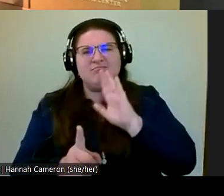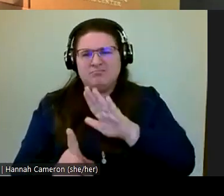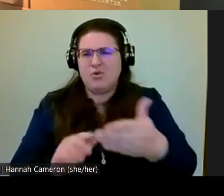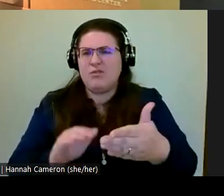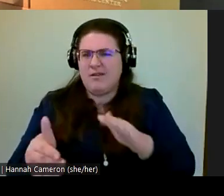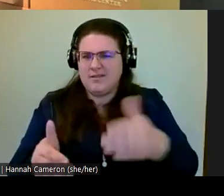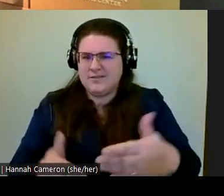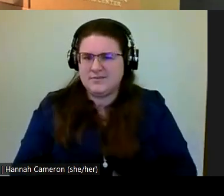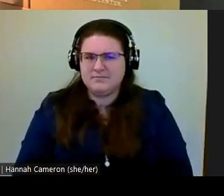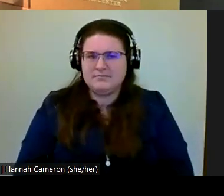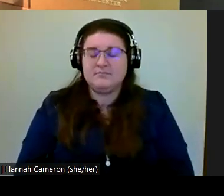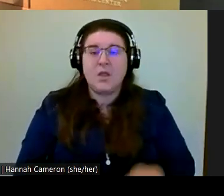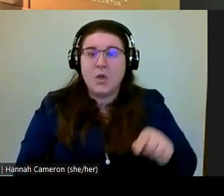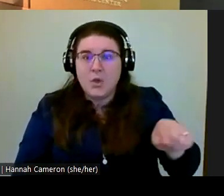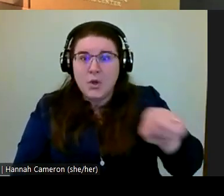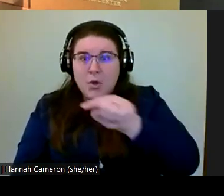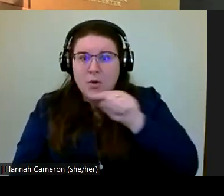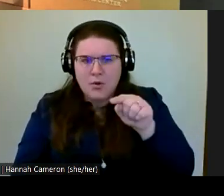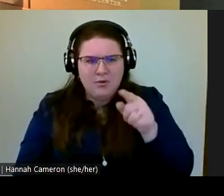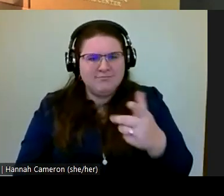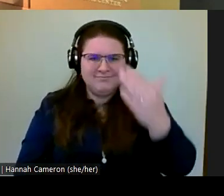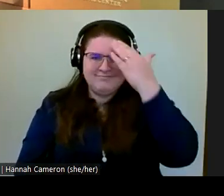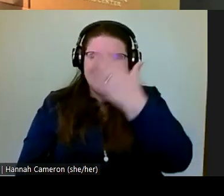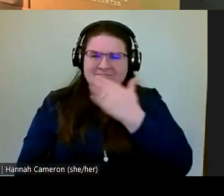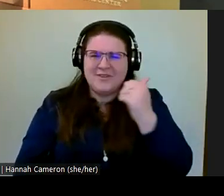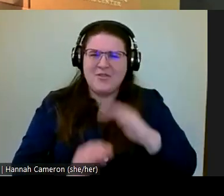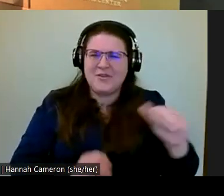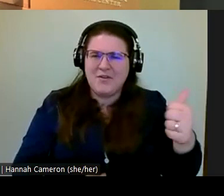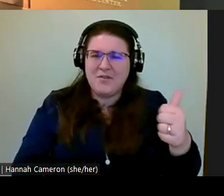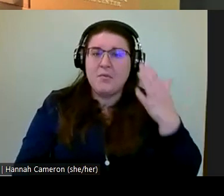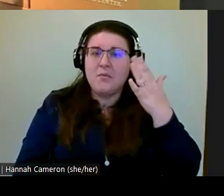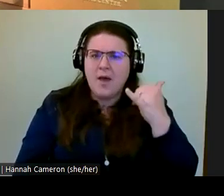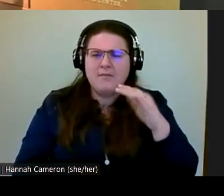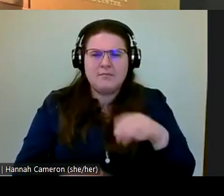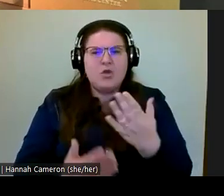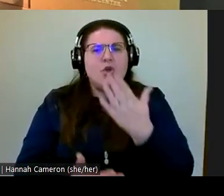because you actually provide good medical care to patients uh with mental health and addiction